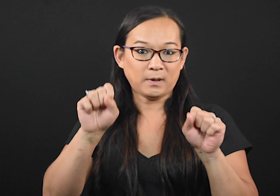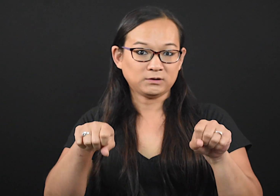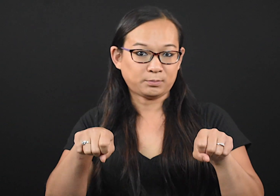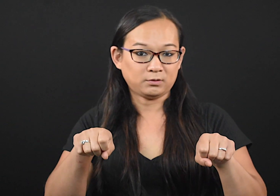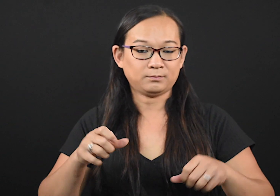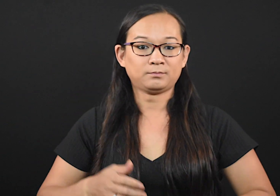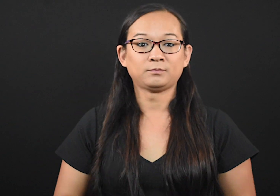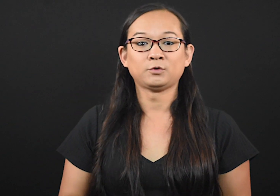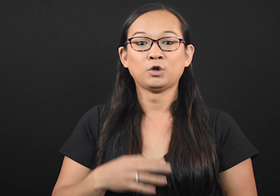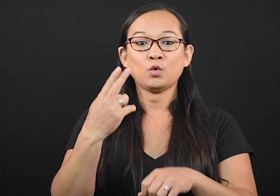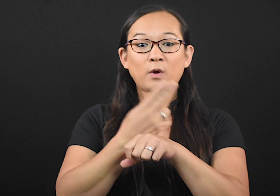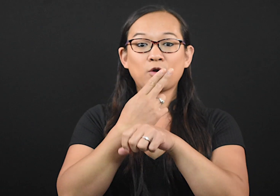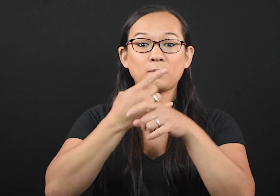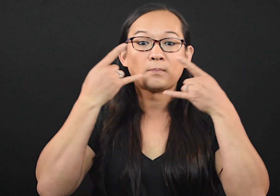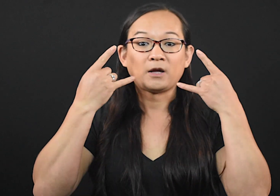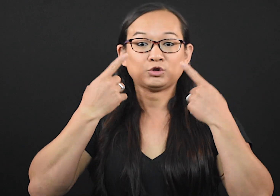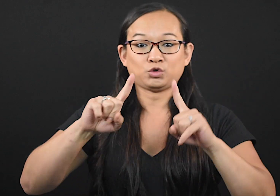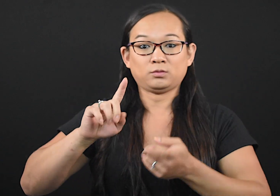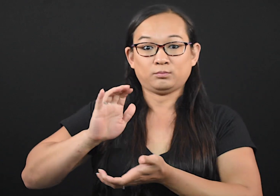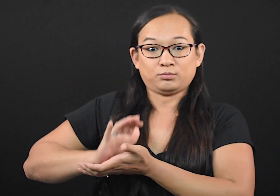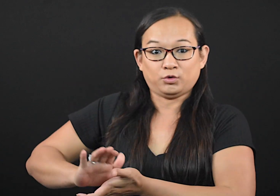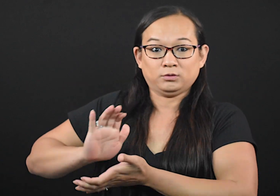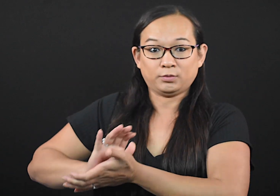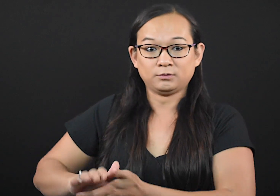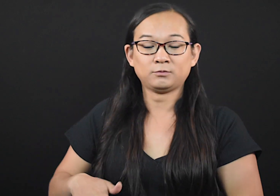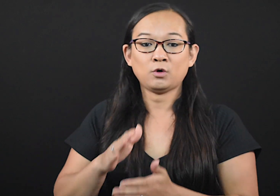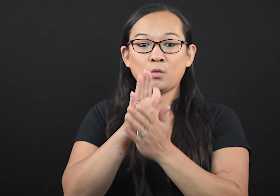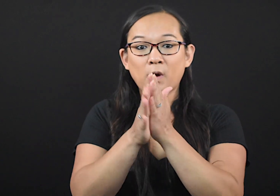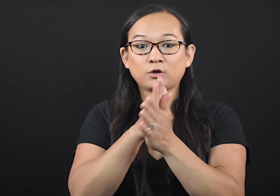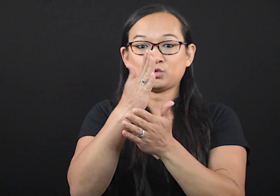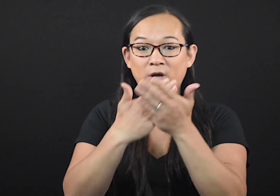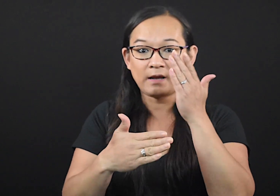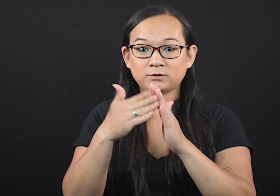shared with anyone else), if possible. ● Wear a mask during expression.